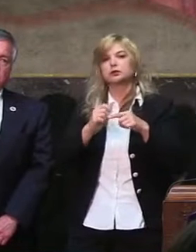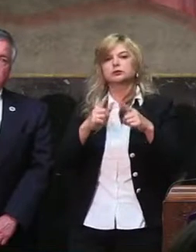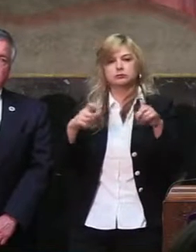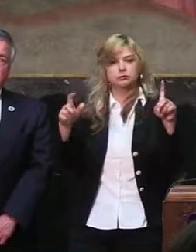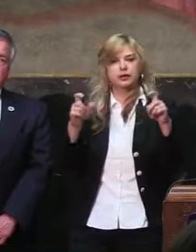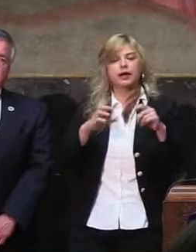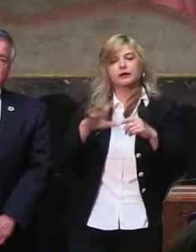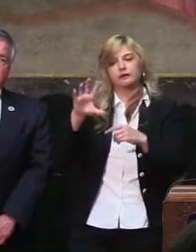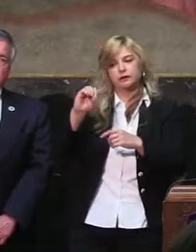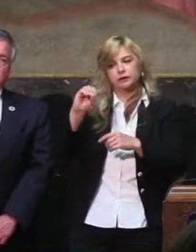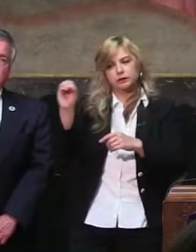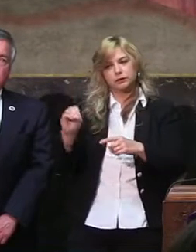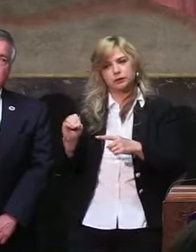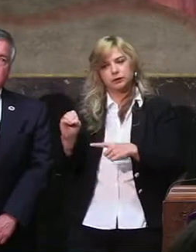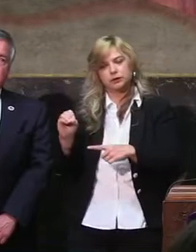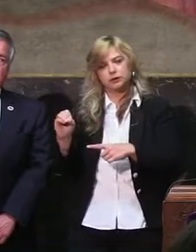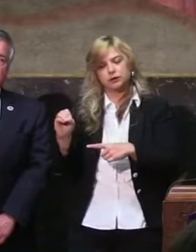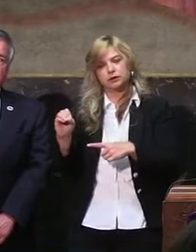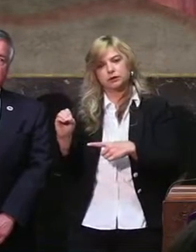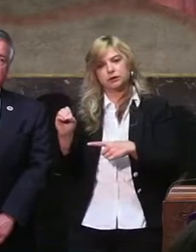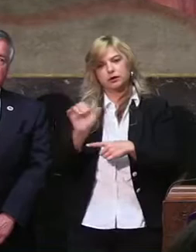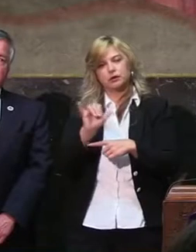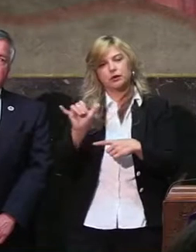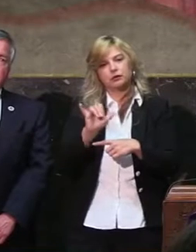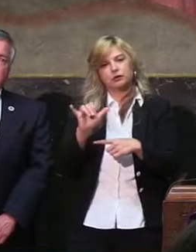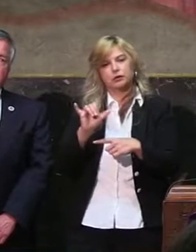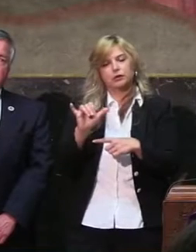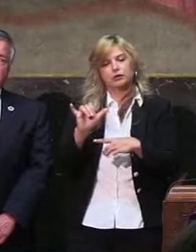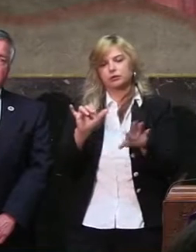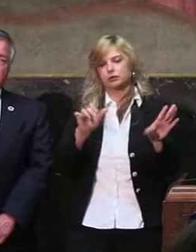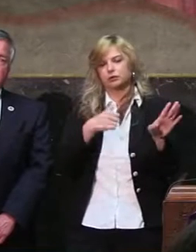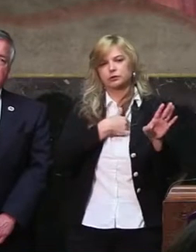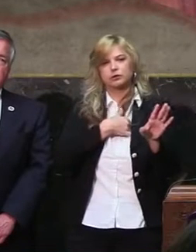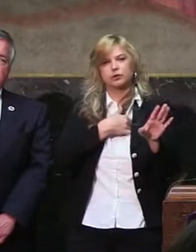50% is also I'm sorry also to deal with